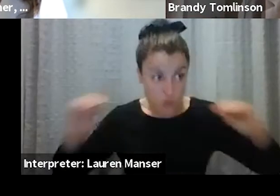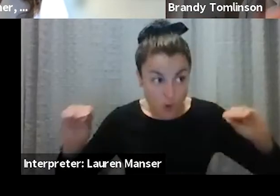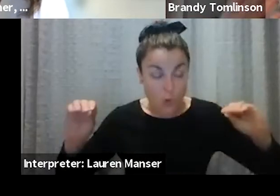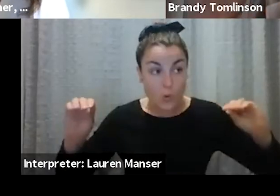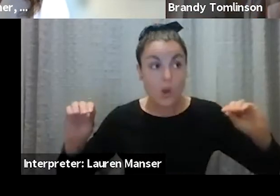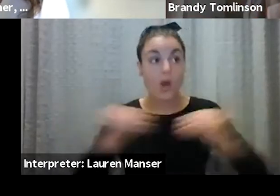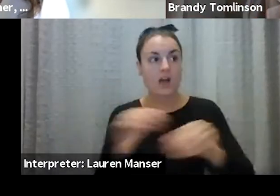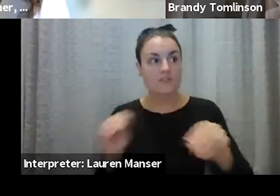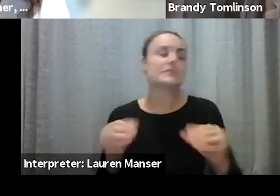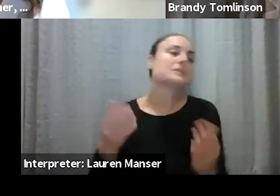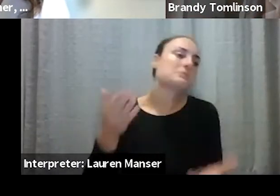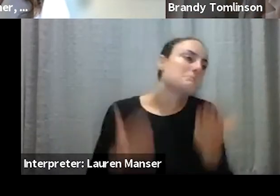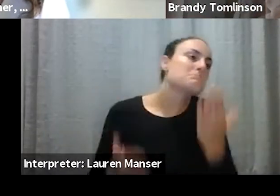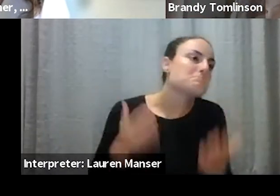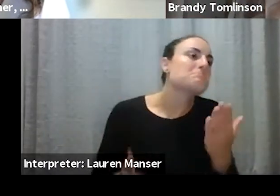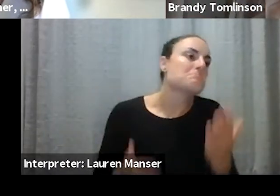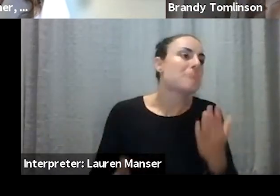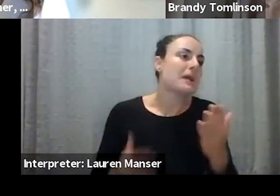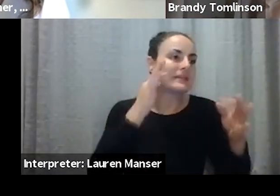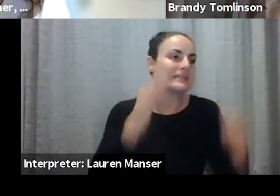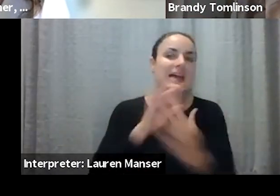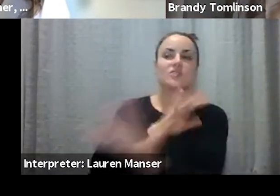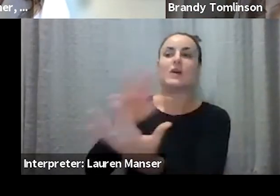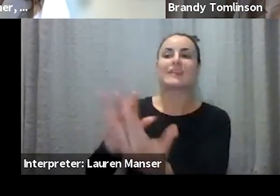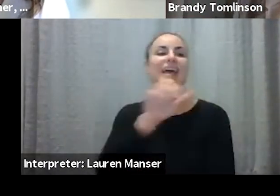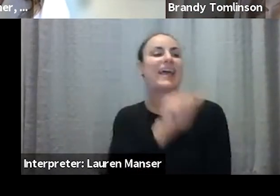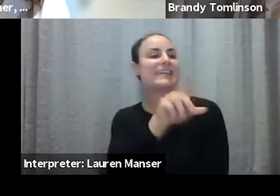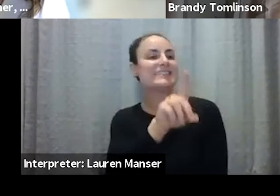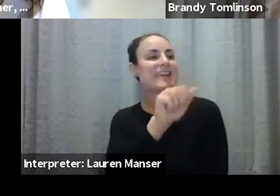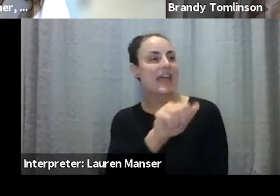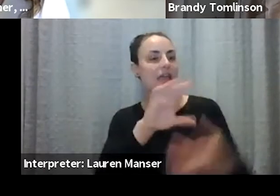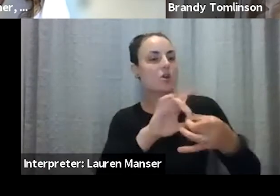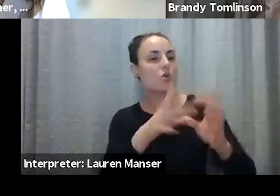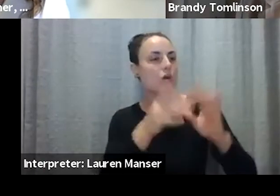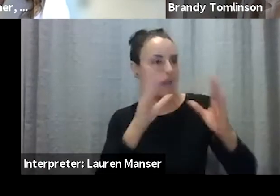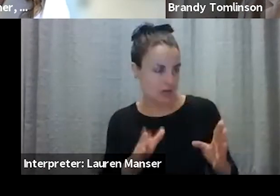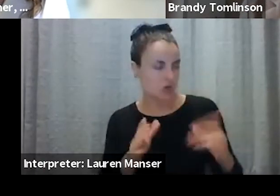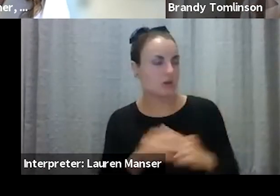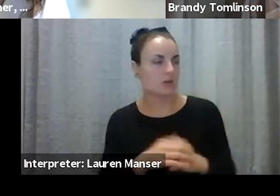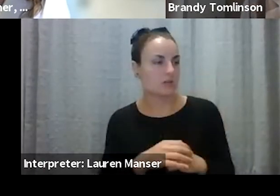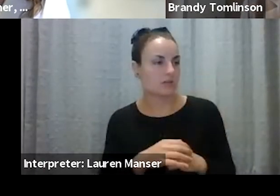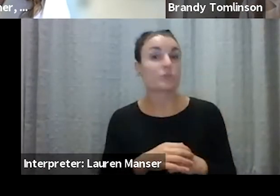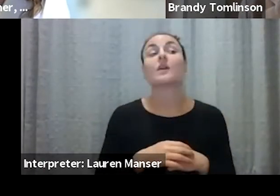or even 504 coordinator. You wanna reach out to them, and you wanna say, I'm a student with a disability.